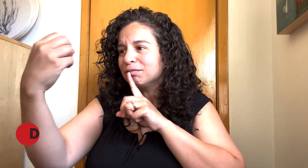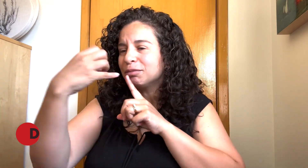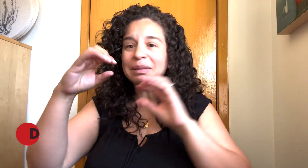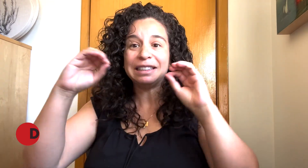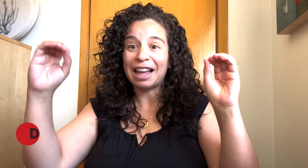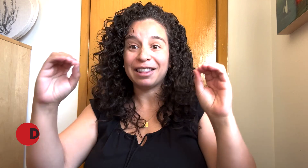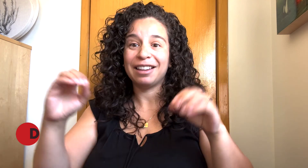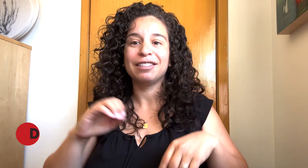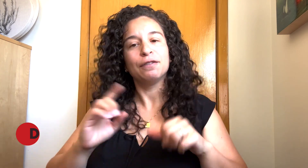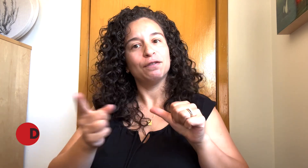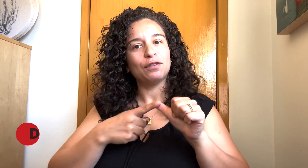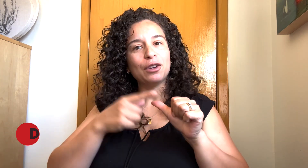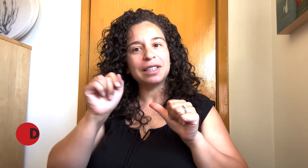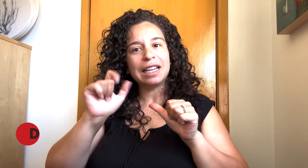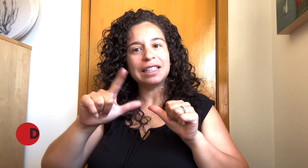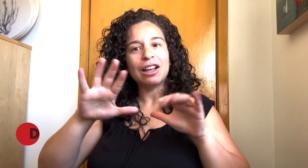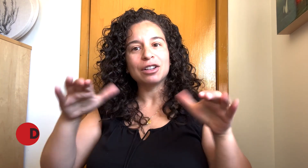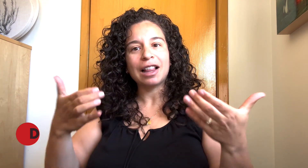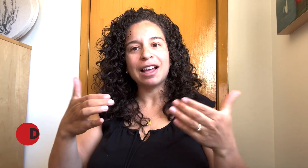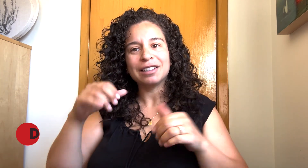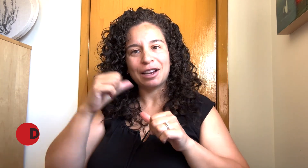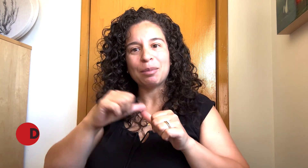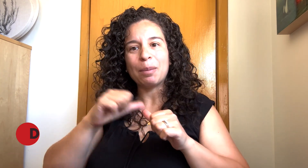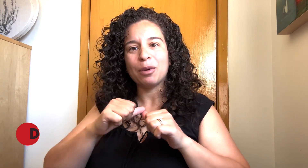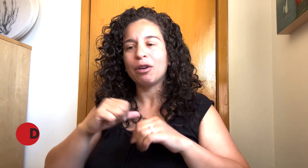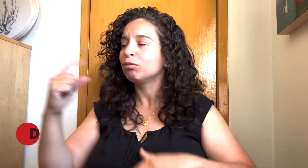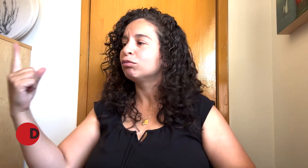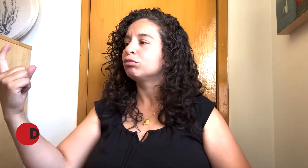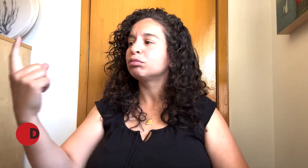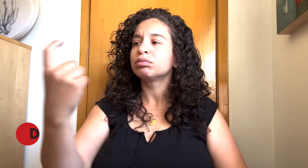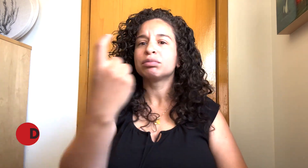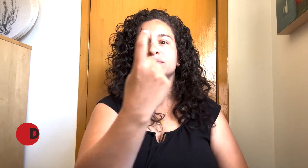In my first ASL class I remember being surprised the instructor was Deaf.